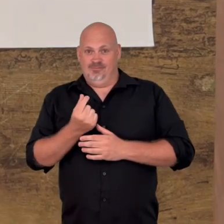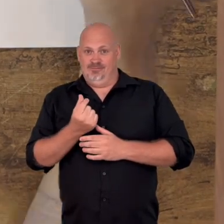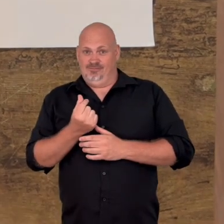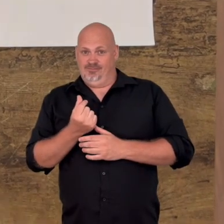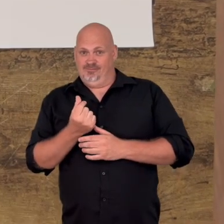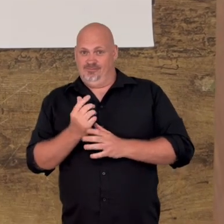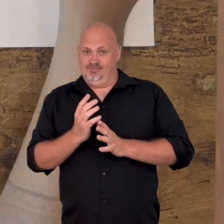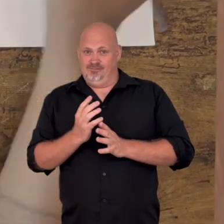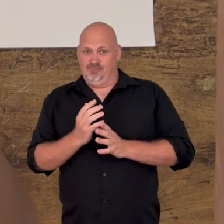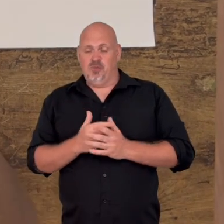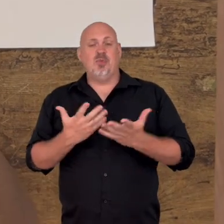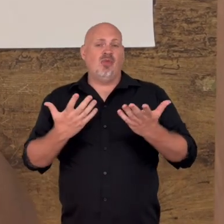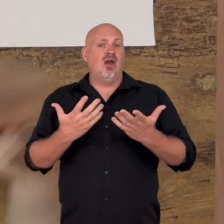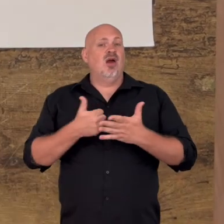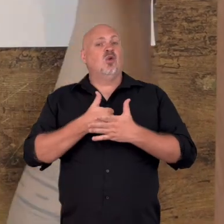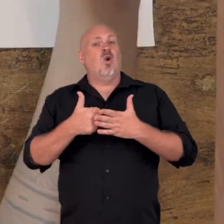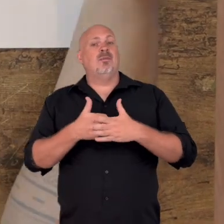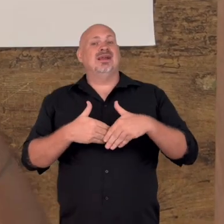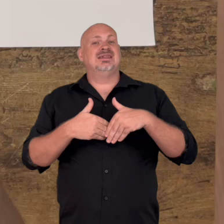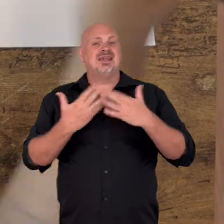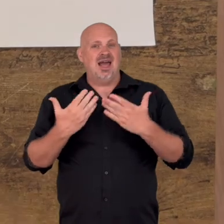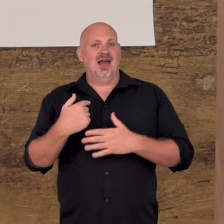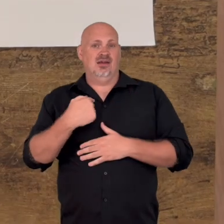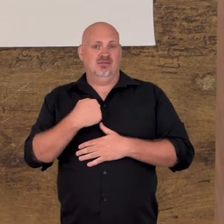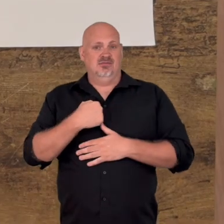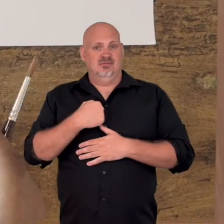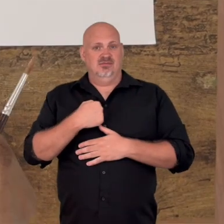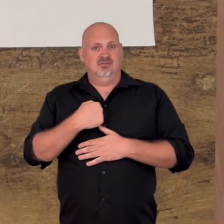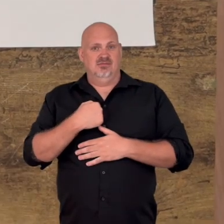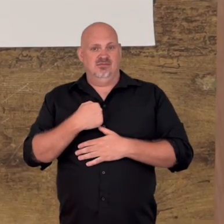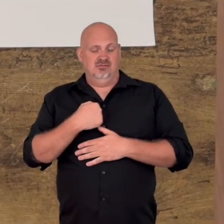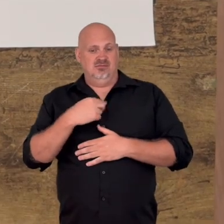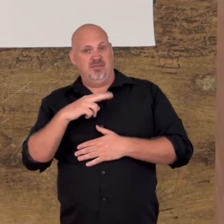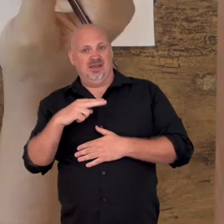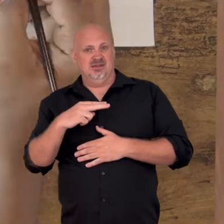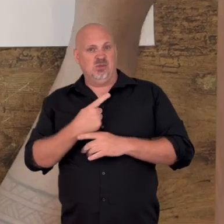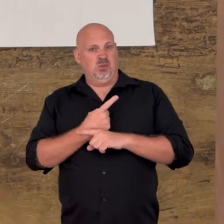because I can be very meticulous in my paintings but today